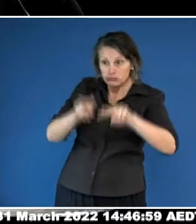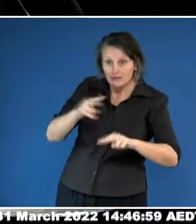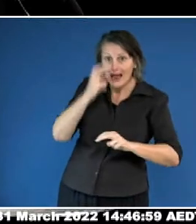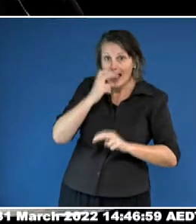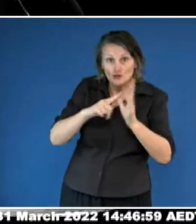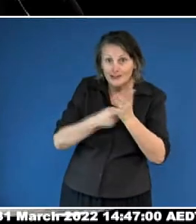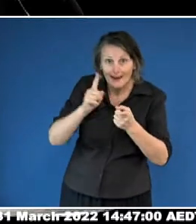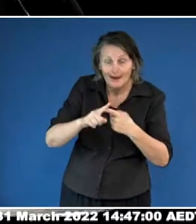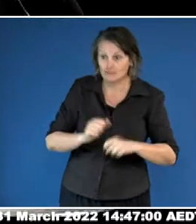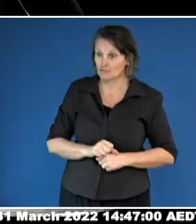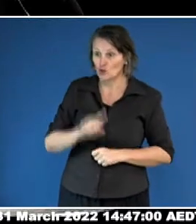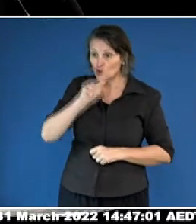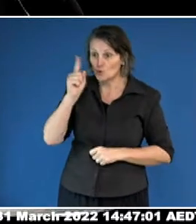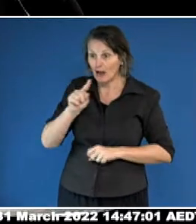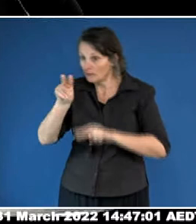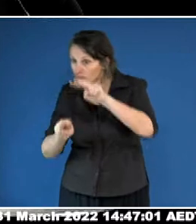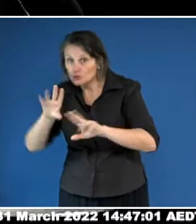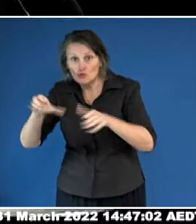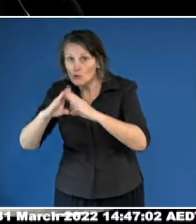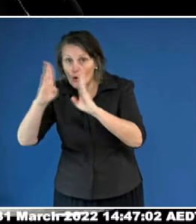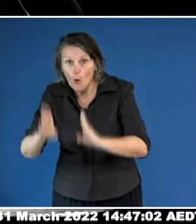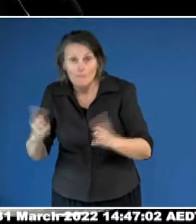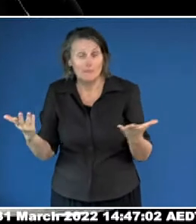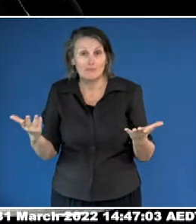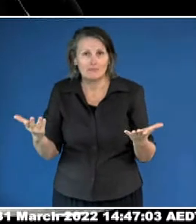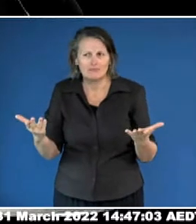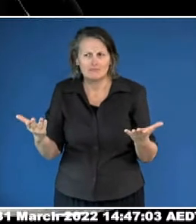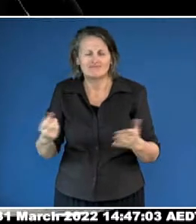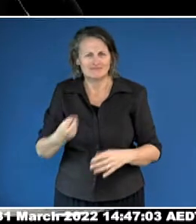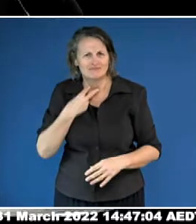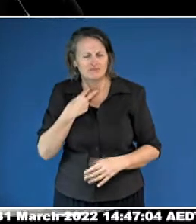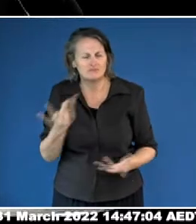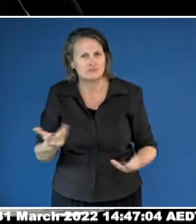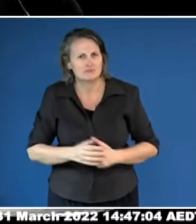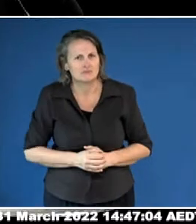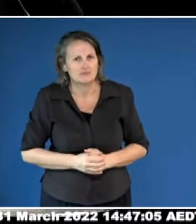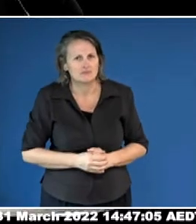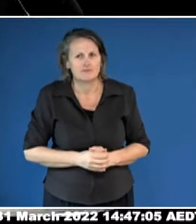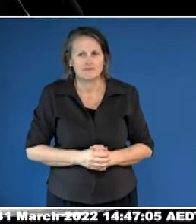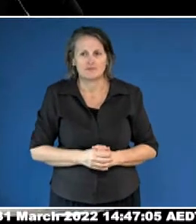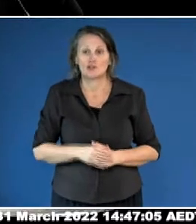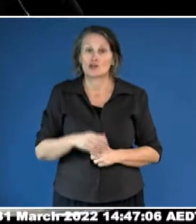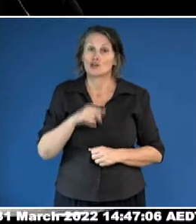closed settings. And I think that's really disappointing. Do want to see a sort of see a broader view taken in terms of what the